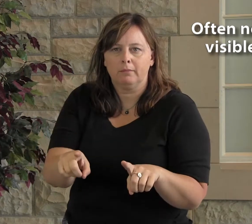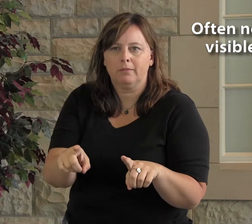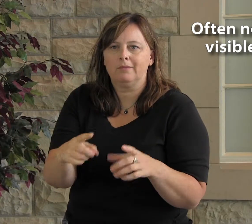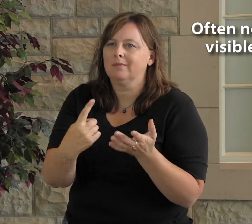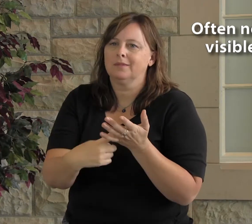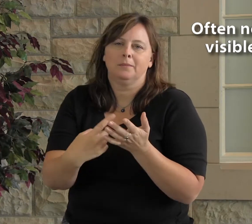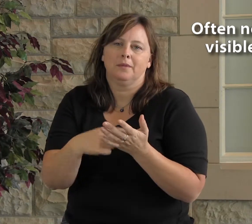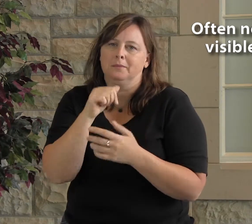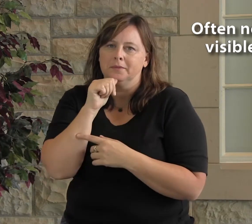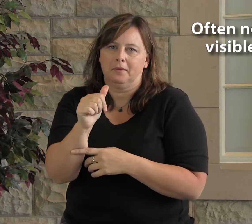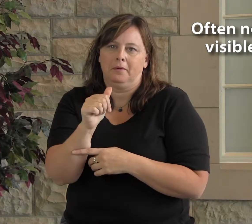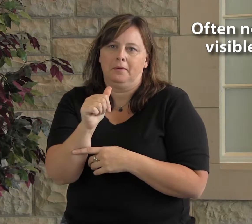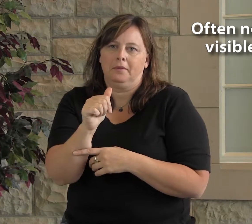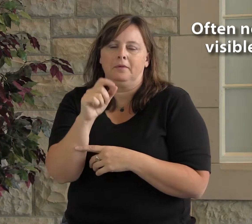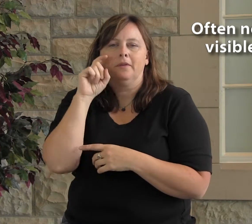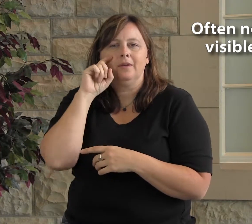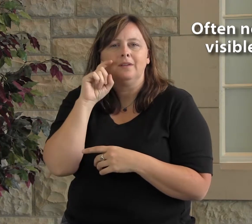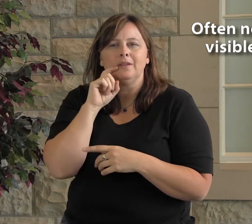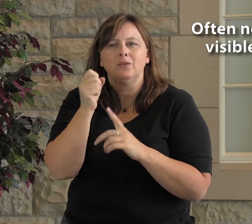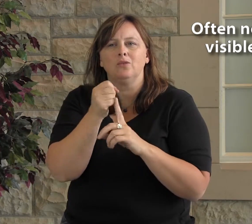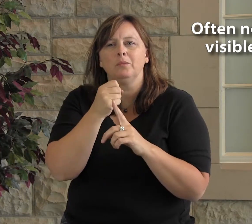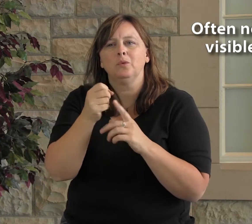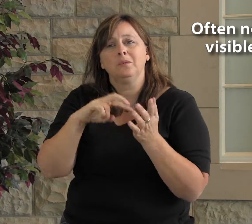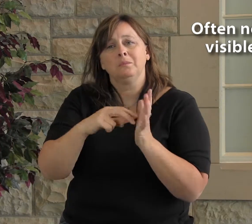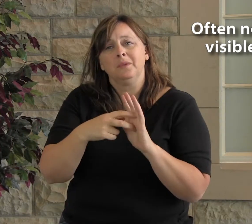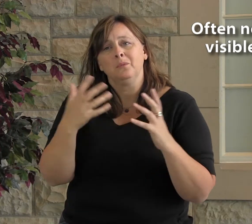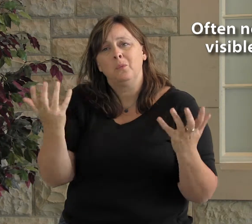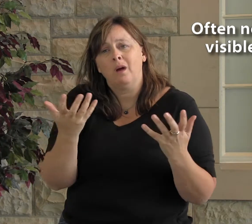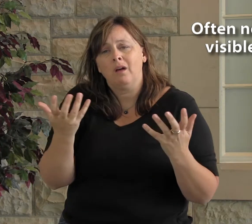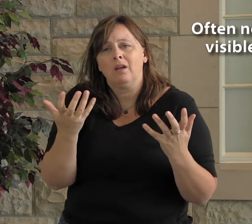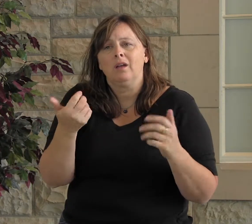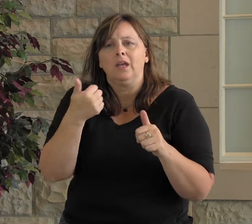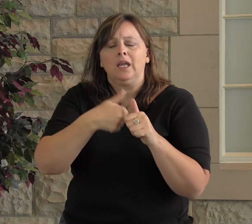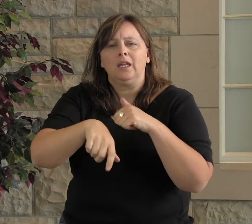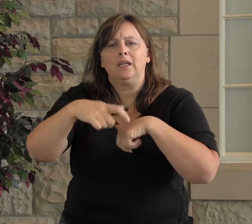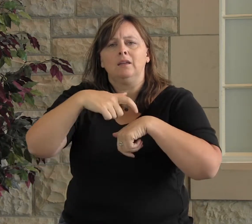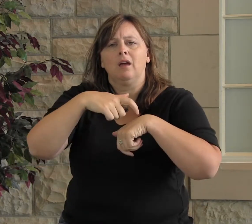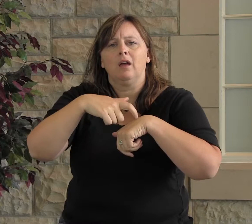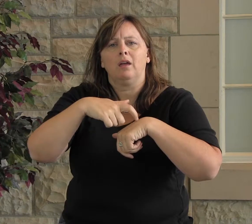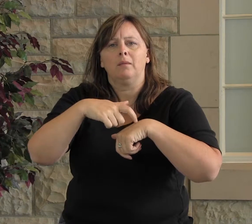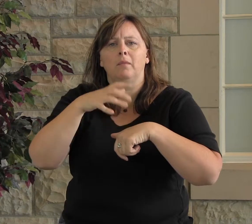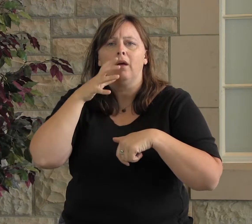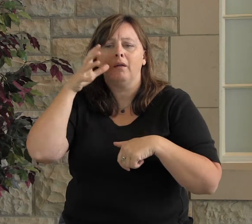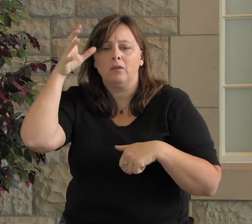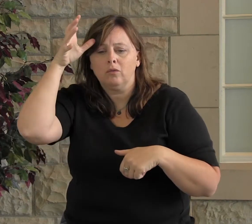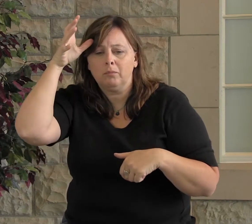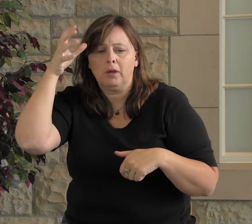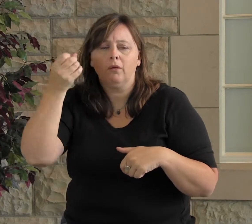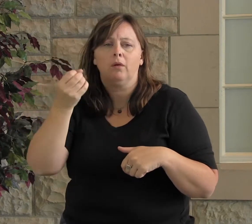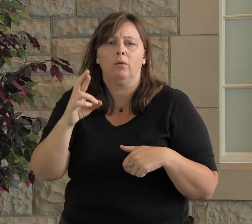Sometimes children will disclose to you that sexual abuse is happening.